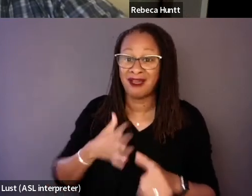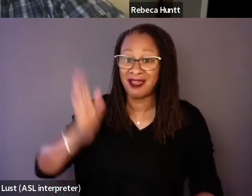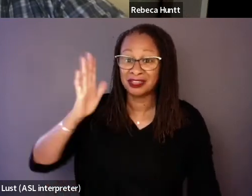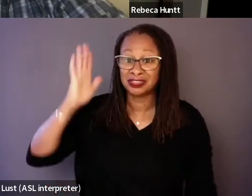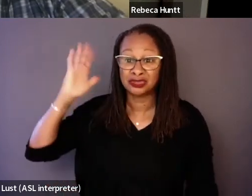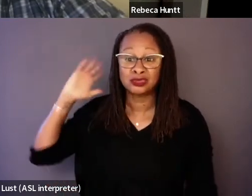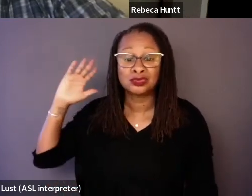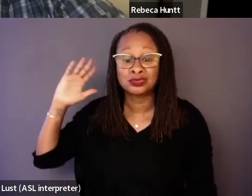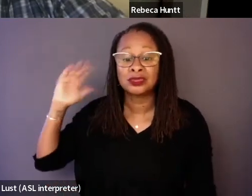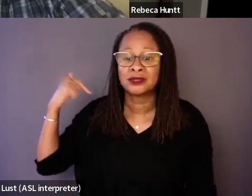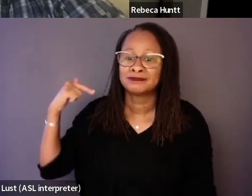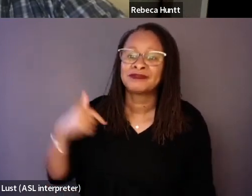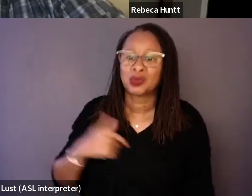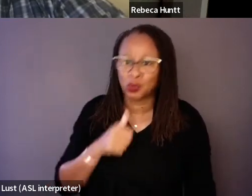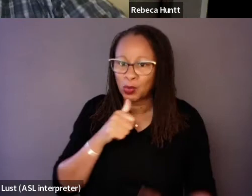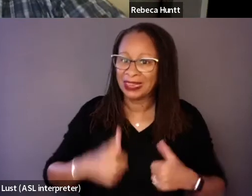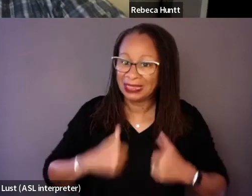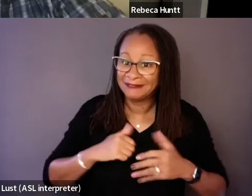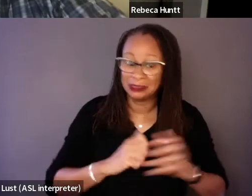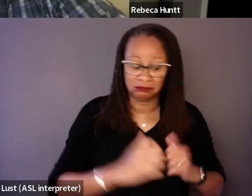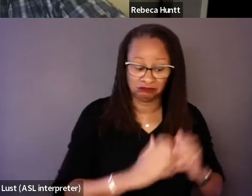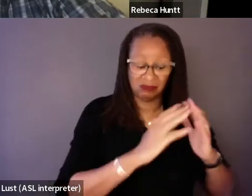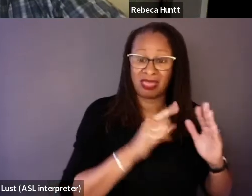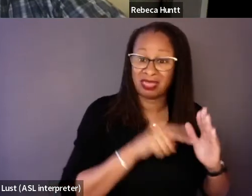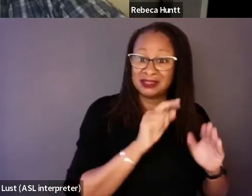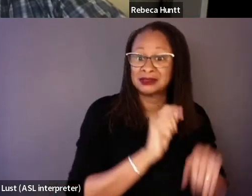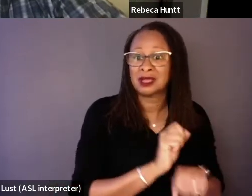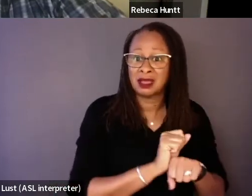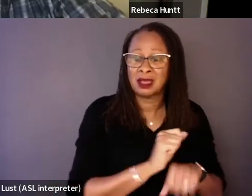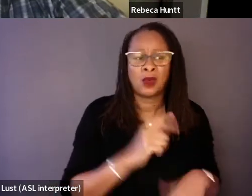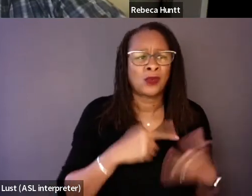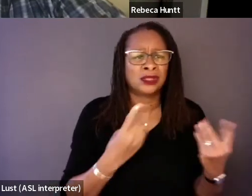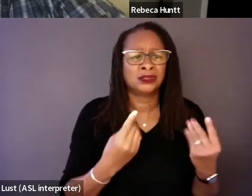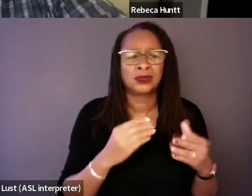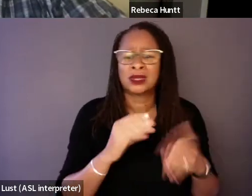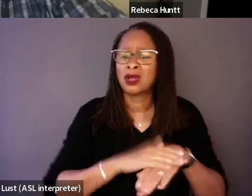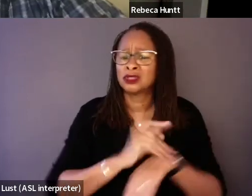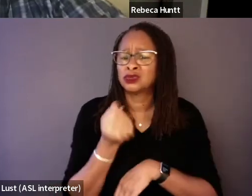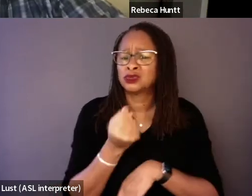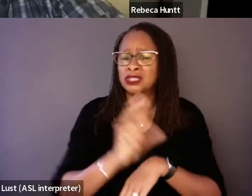ancestors who were in a Palanca. Like what were they doing on Tuesday at 3:00 p.m.